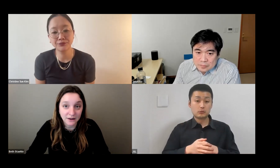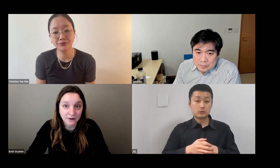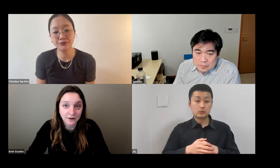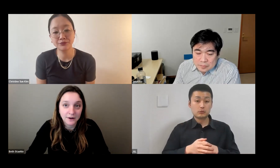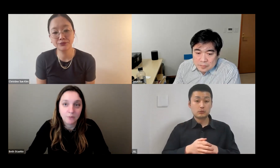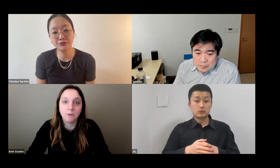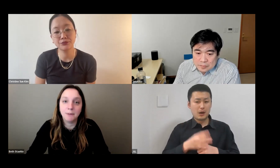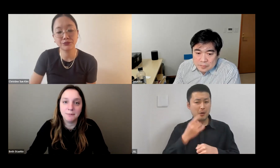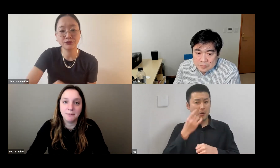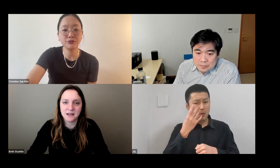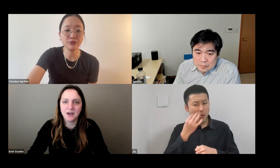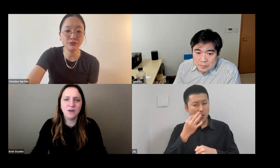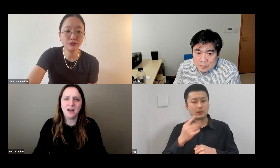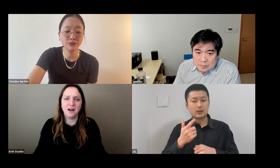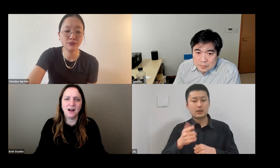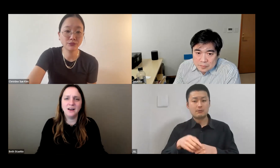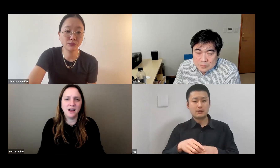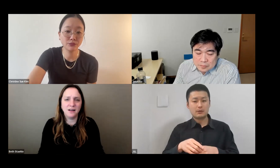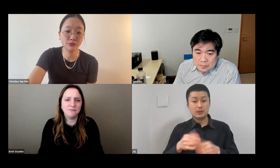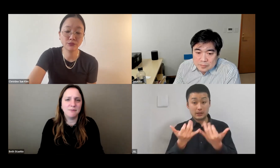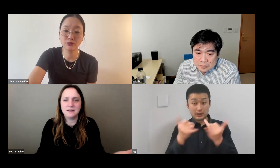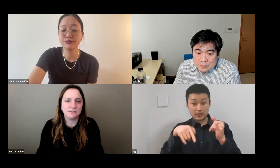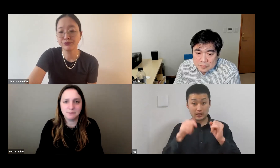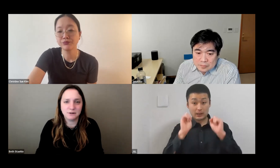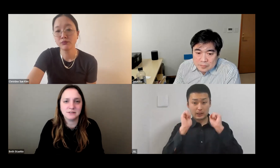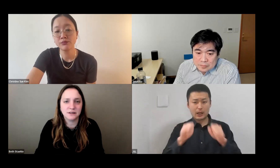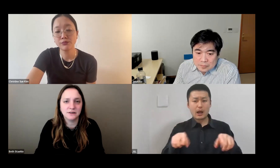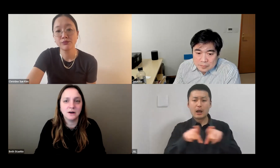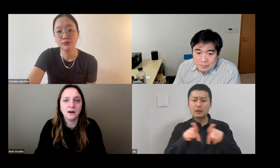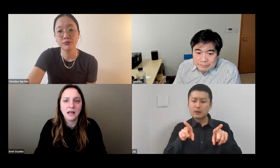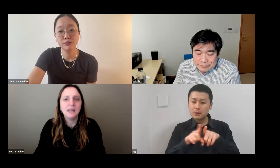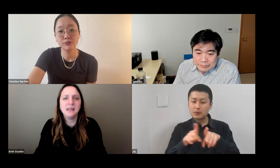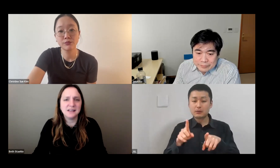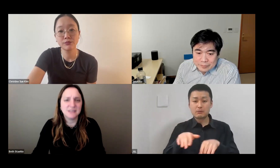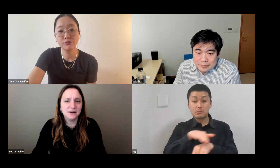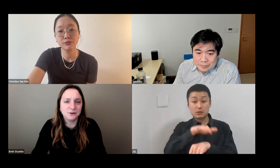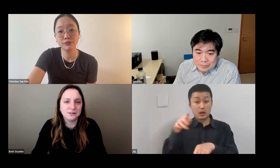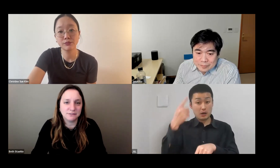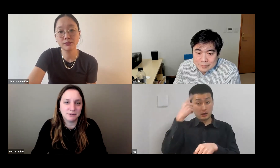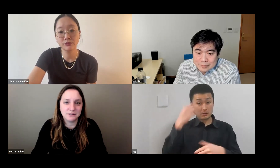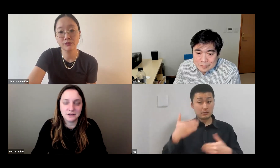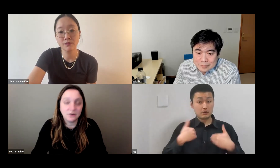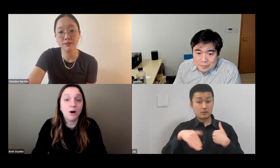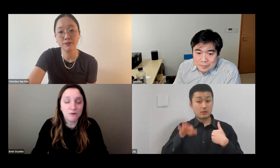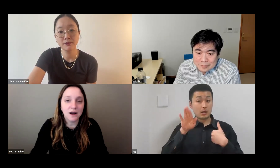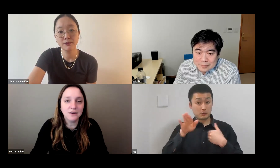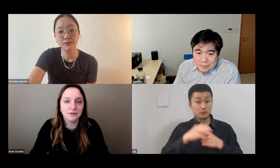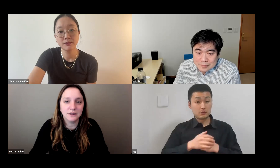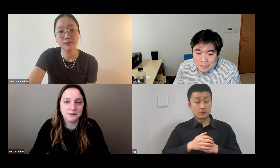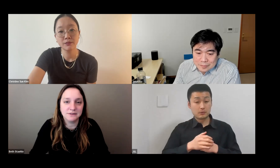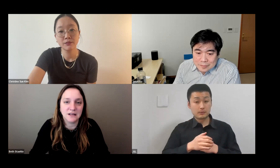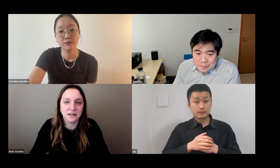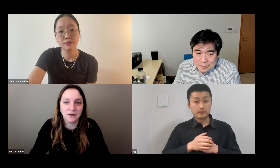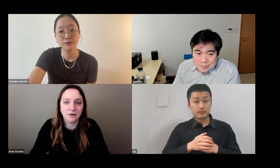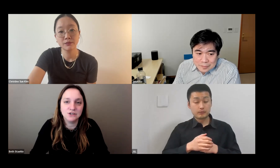where people say, “Oh yeah, I’ve met a deaf person”, or “Yes, I know a deaf person” or “Oh, I know a little bit of sign language.”